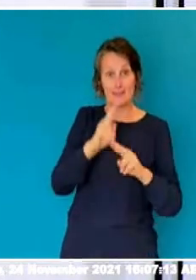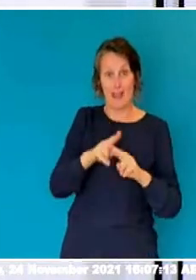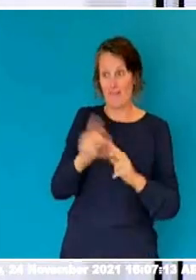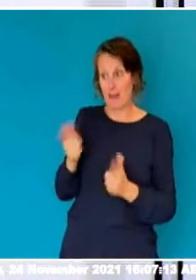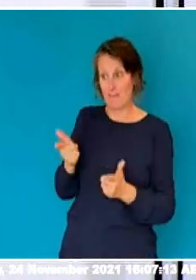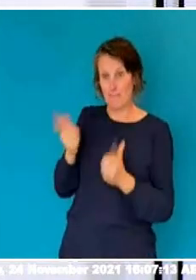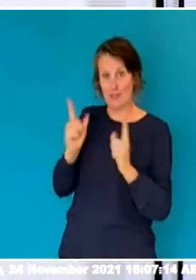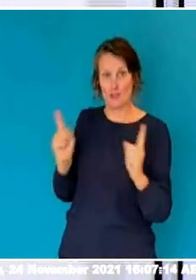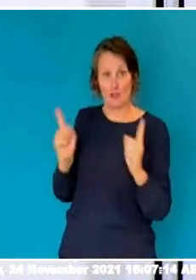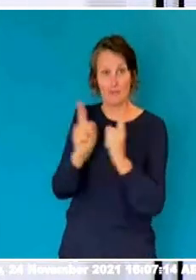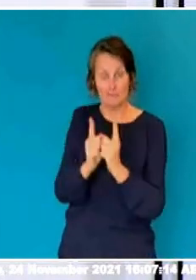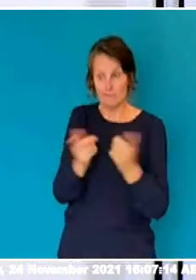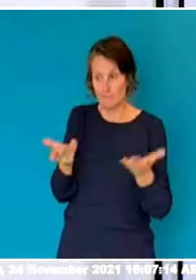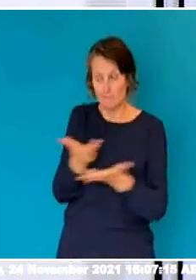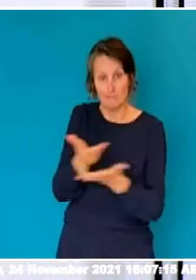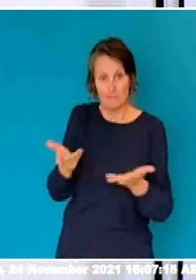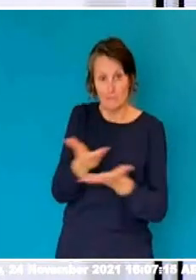and speak with a local manager.